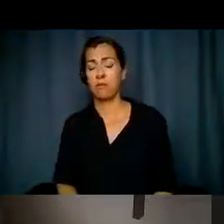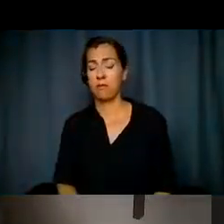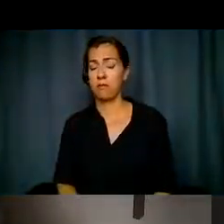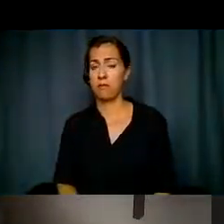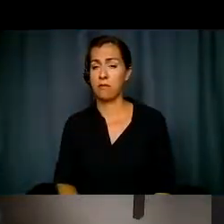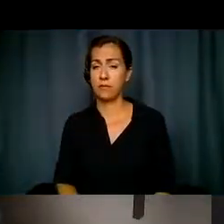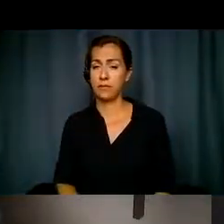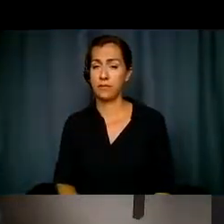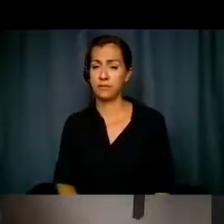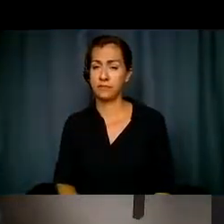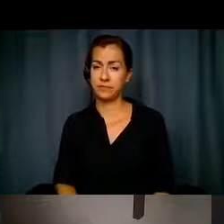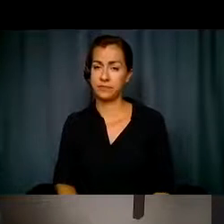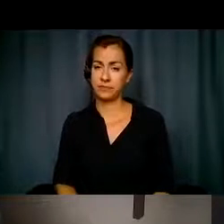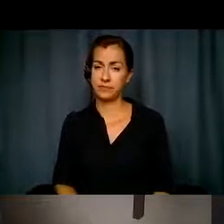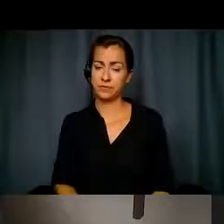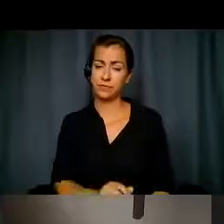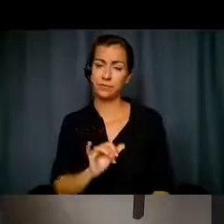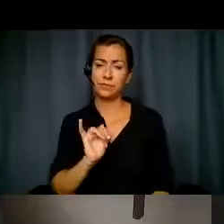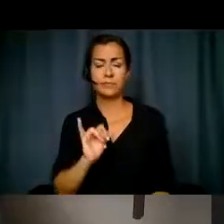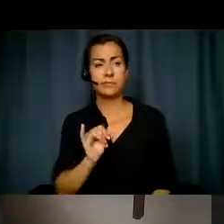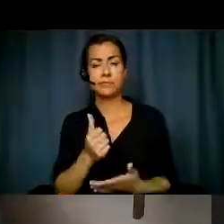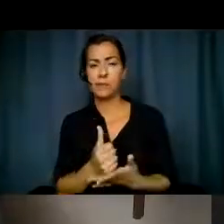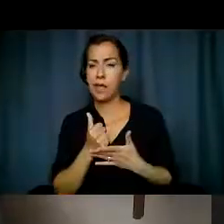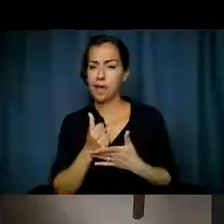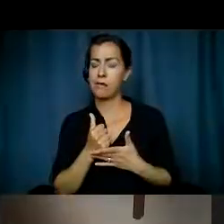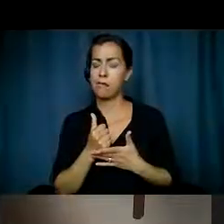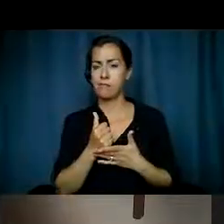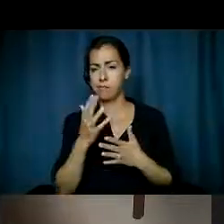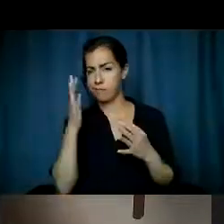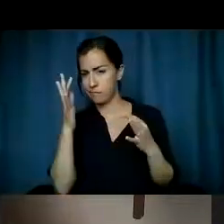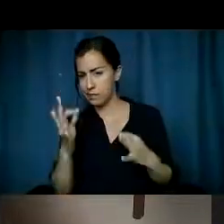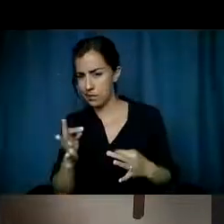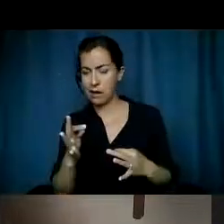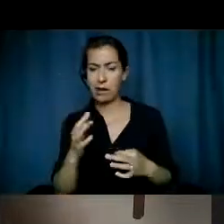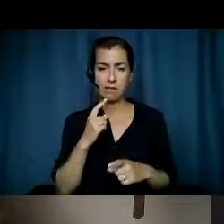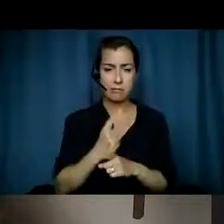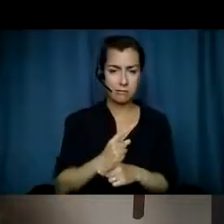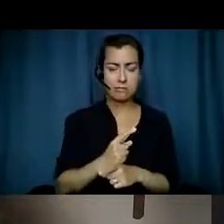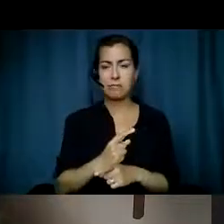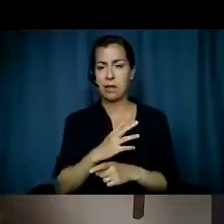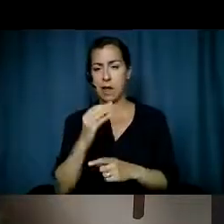what do we ask of the supporters, their role? What do we ask for their role?